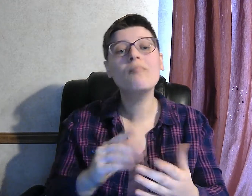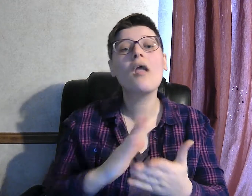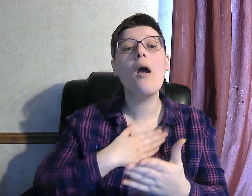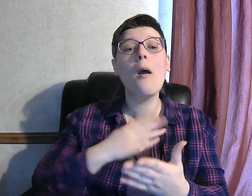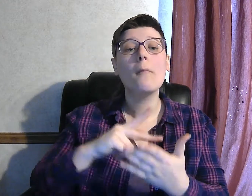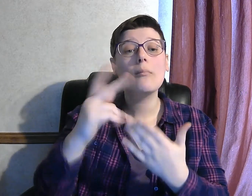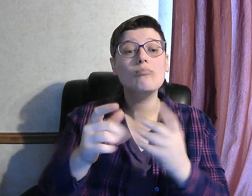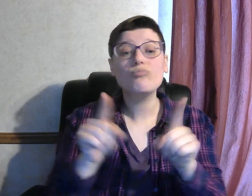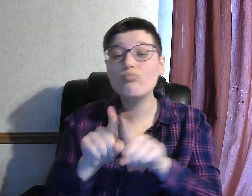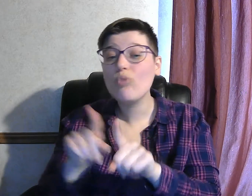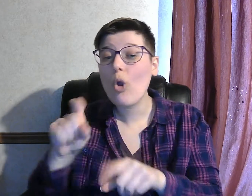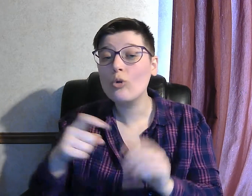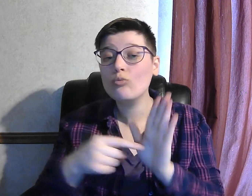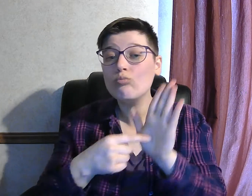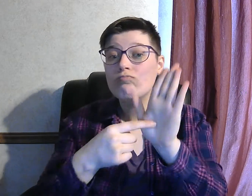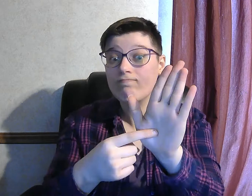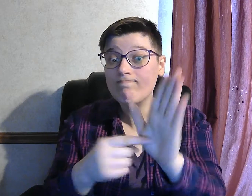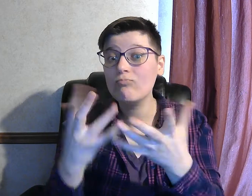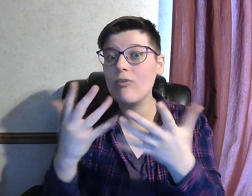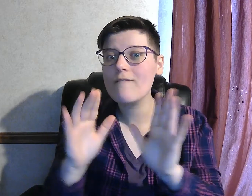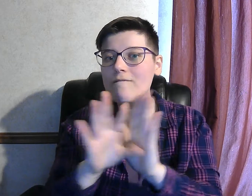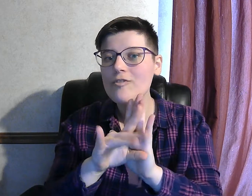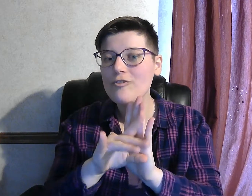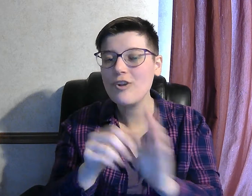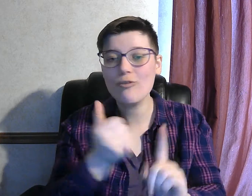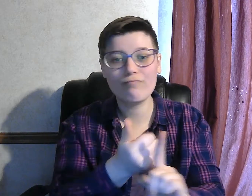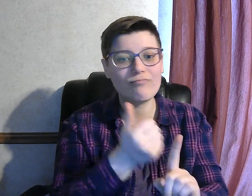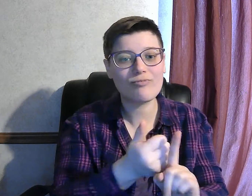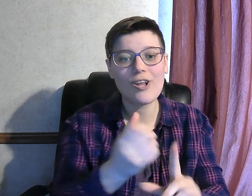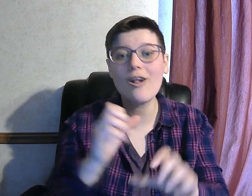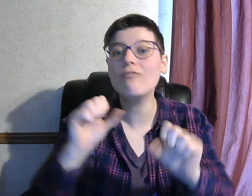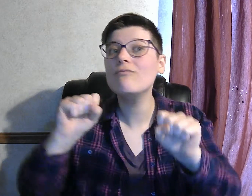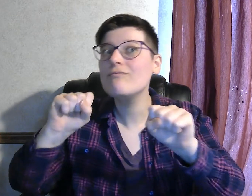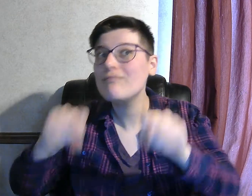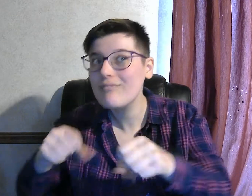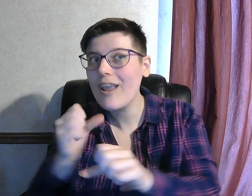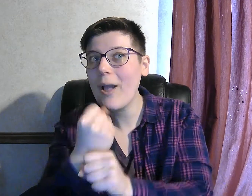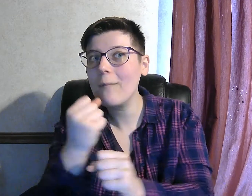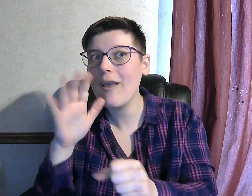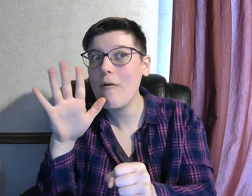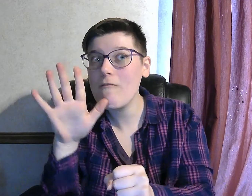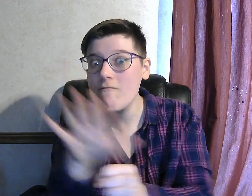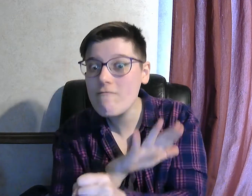Okay, fourth goal: My project also should demonstrate that the finished product,